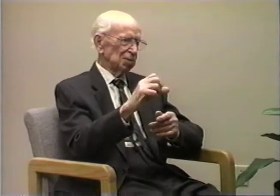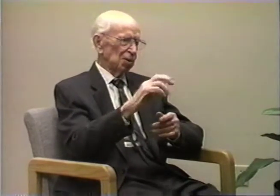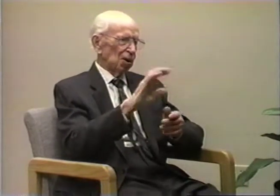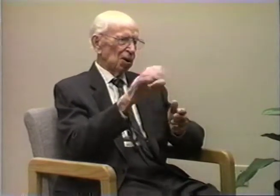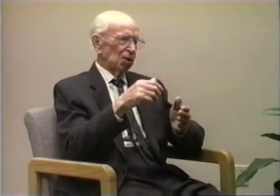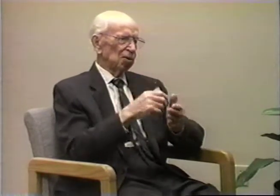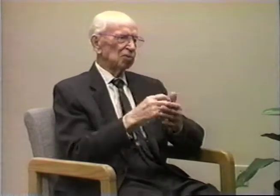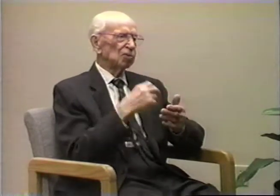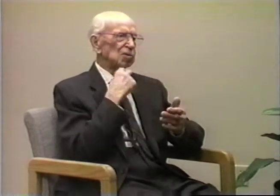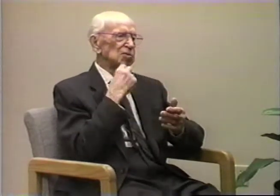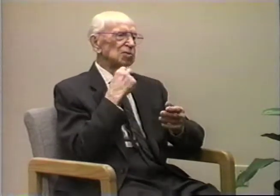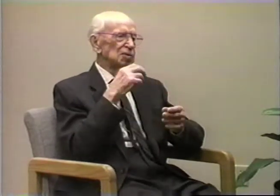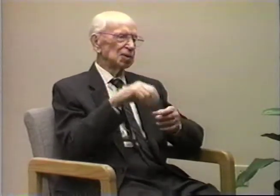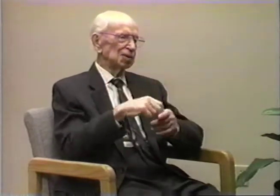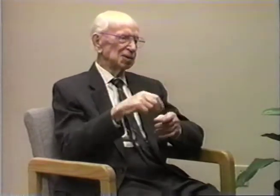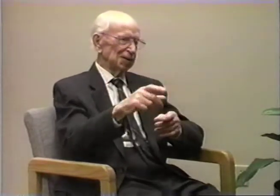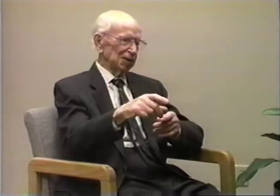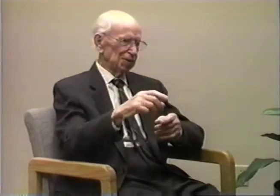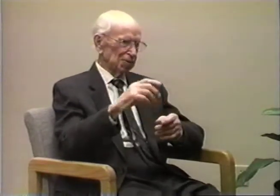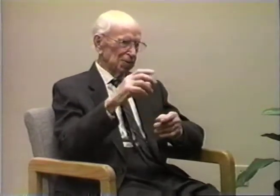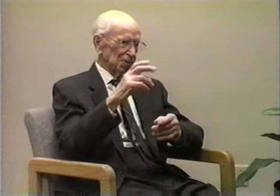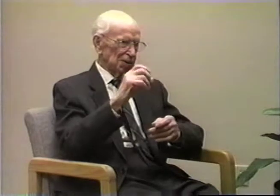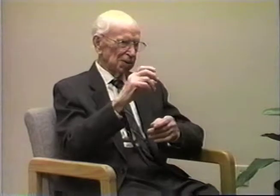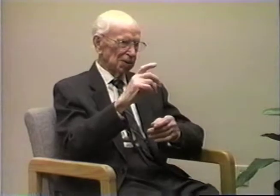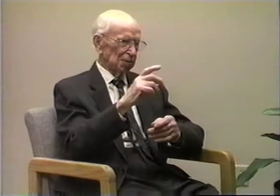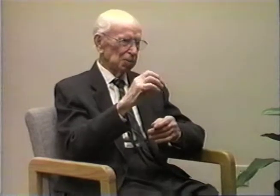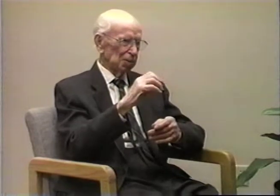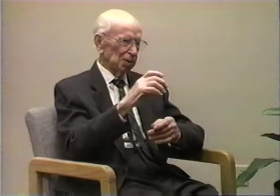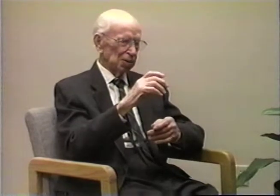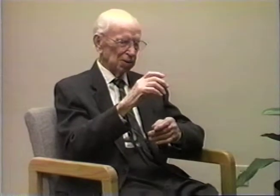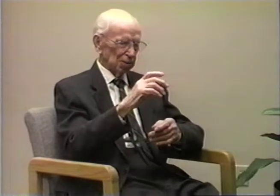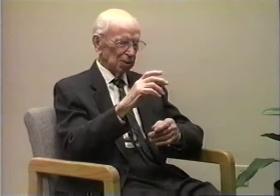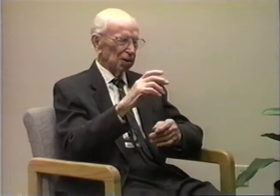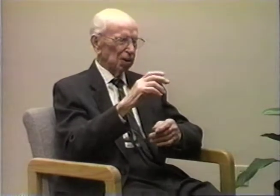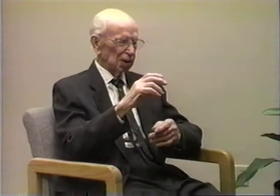as well as establishing a federation of states.